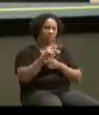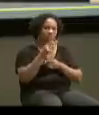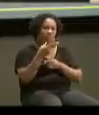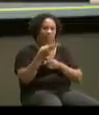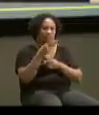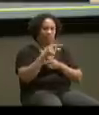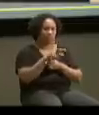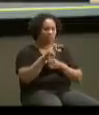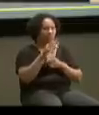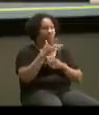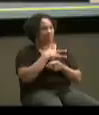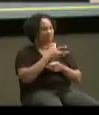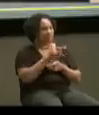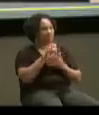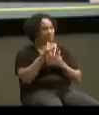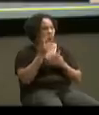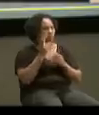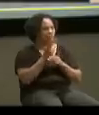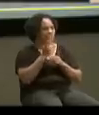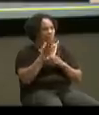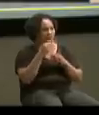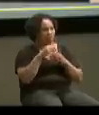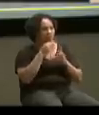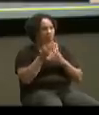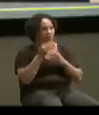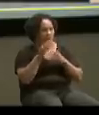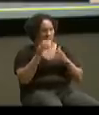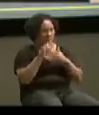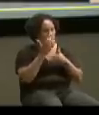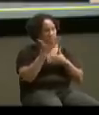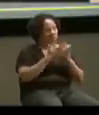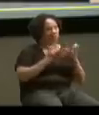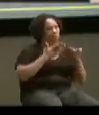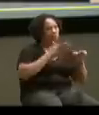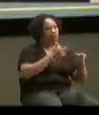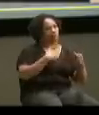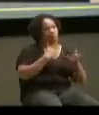SO THAT'S -- THAT'S WHERE THAT IS BEING USED IN PROCUREMENT.